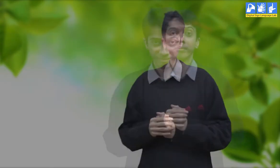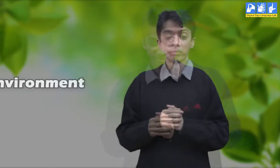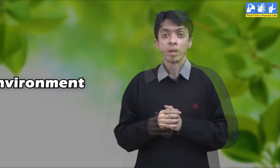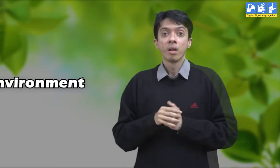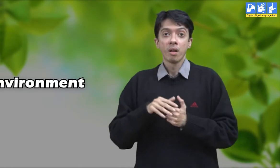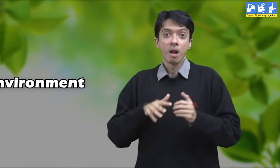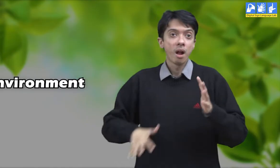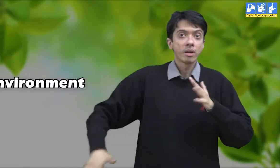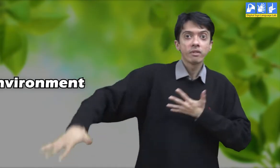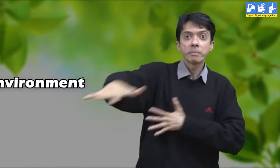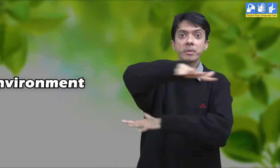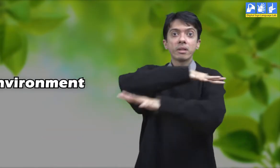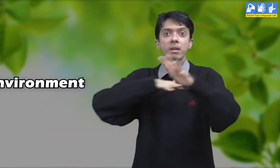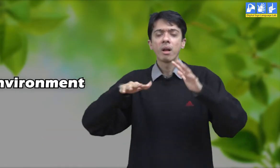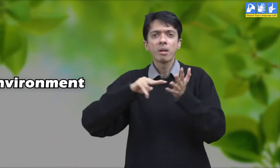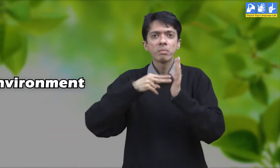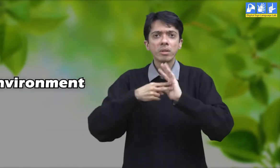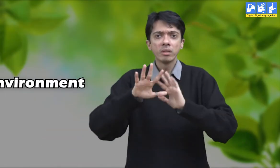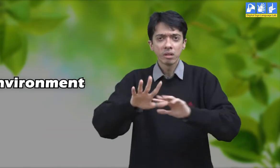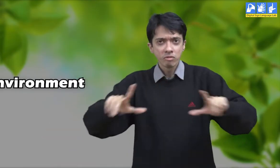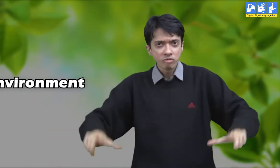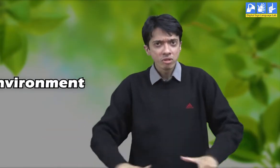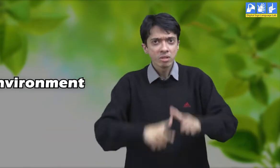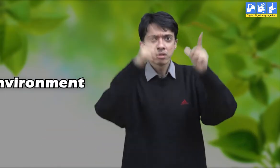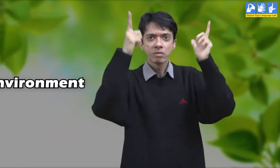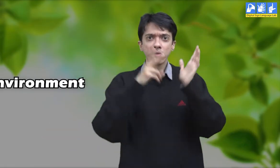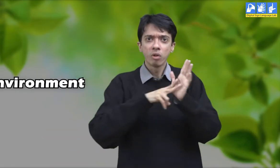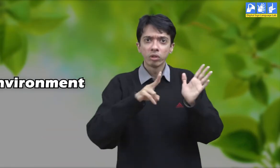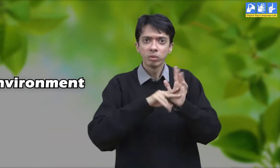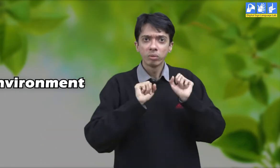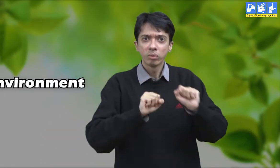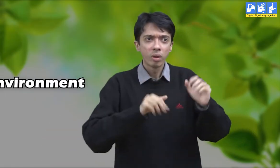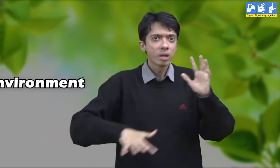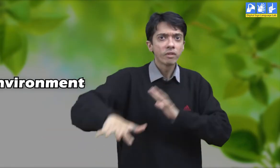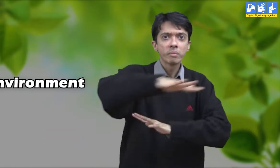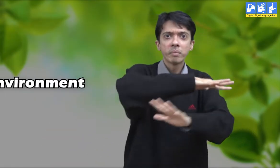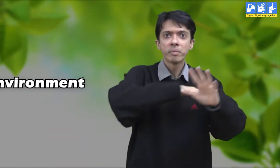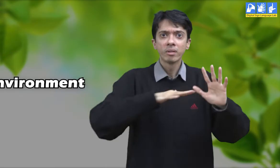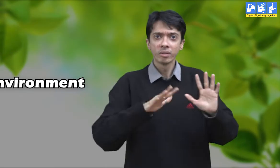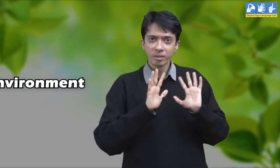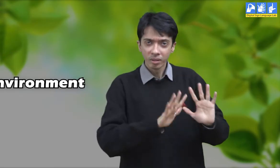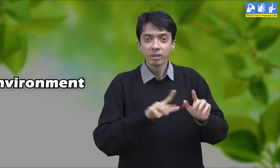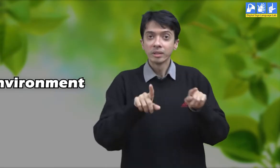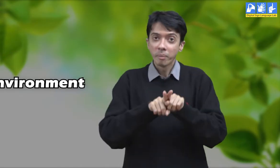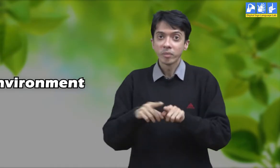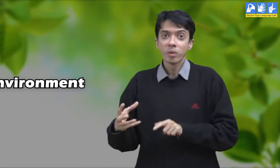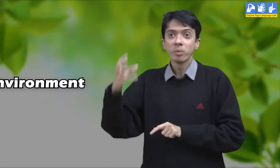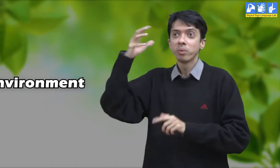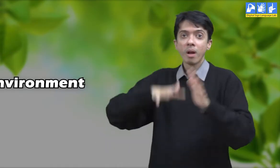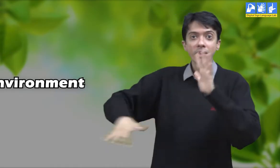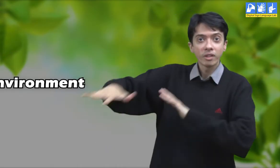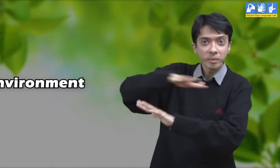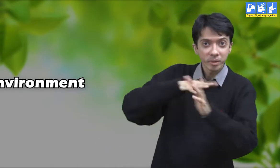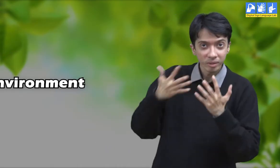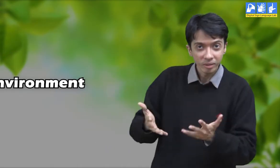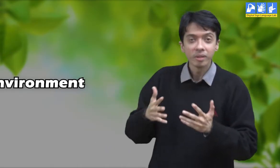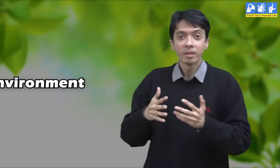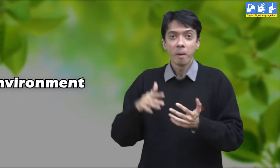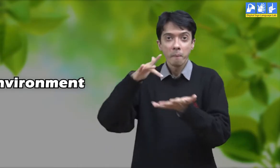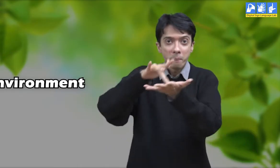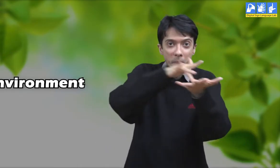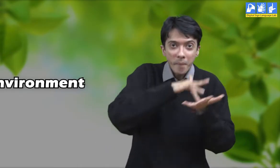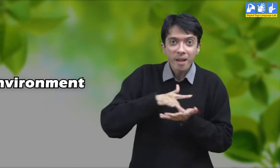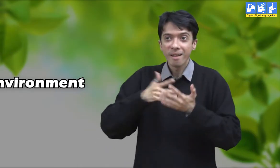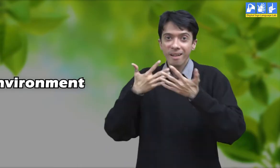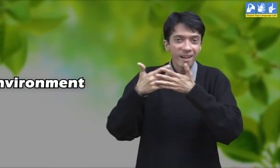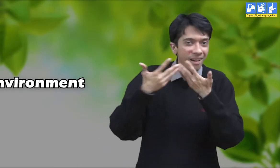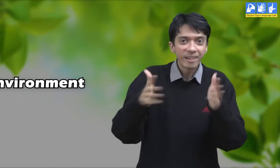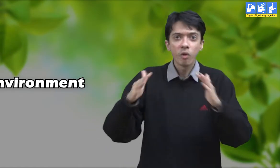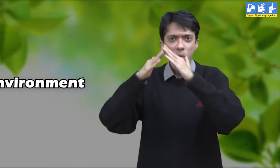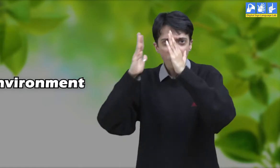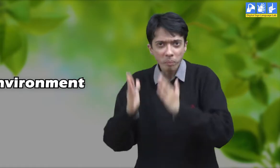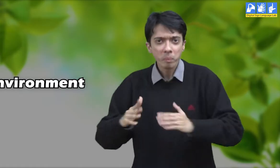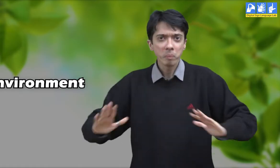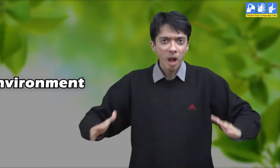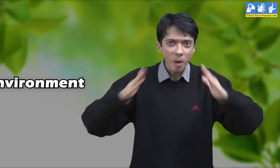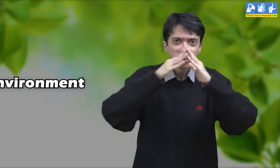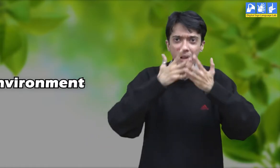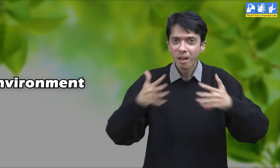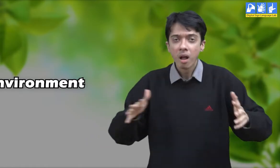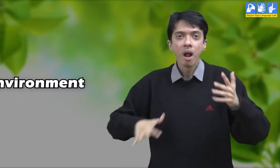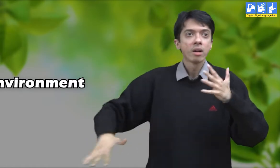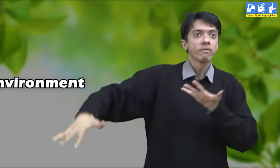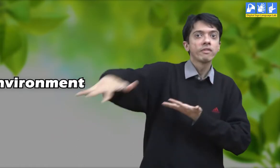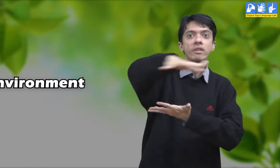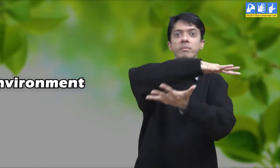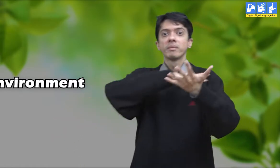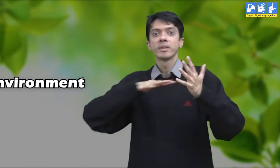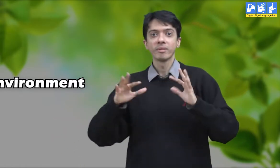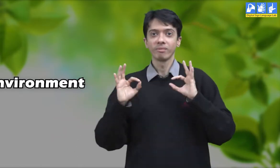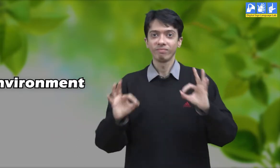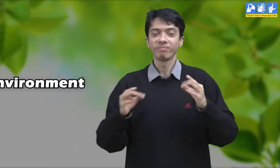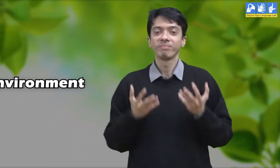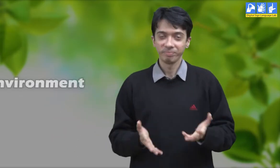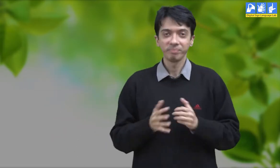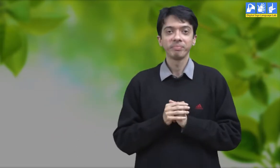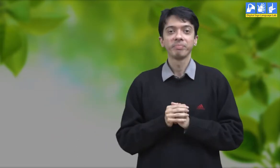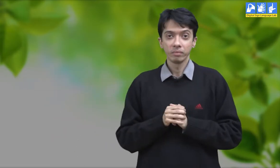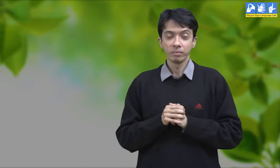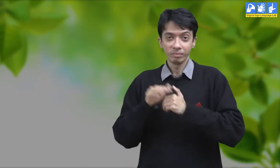Environment- The environment is a natural unit consisting of all plants, animals and other living and non-living things. This is called environment.